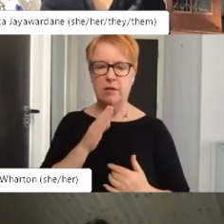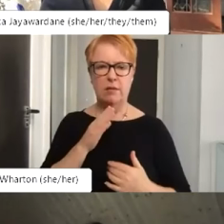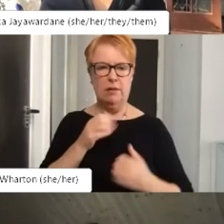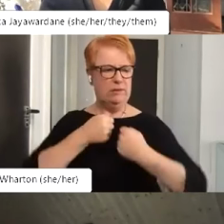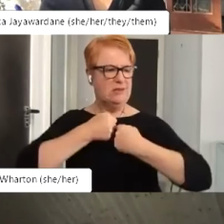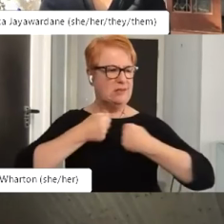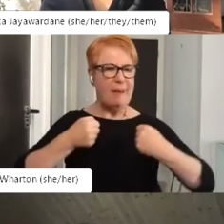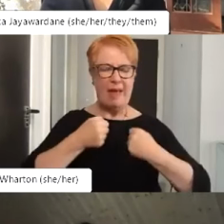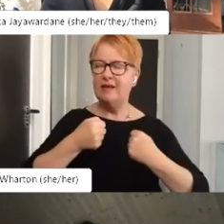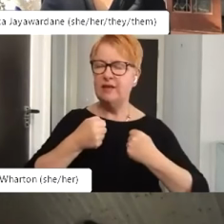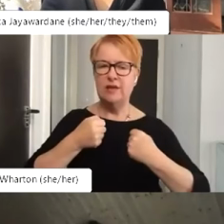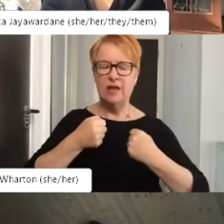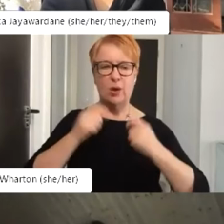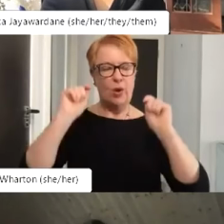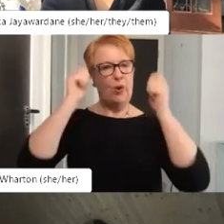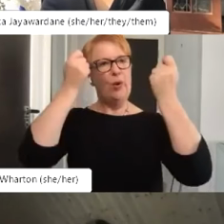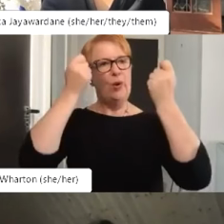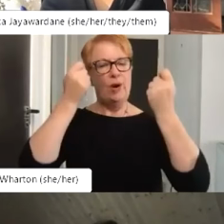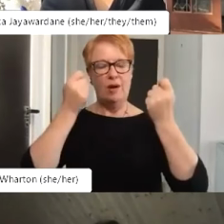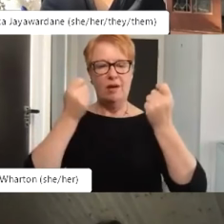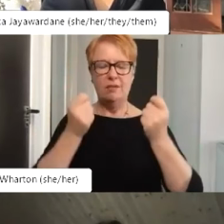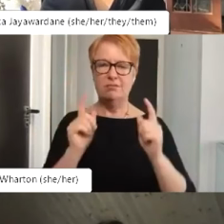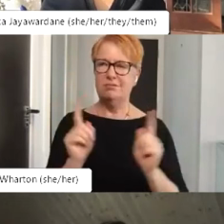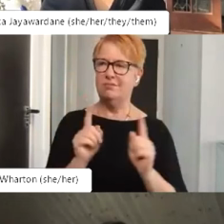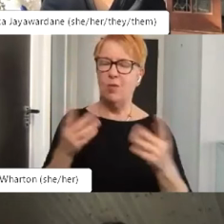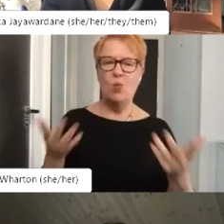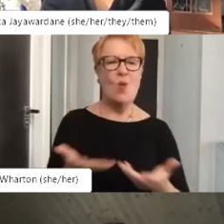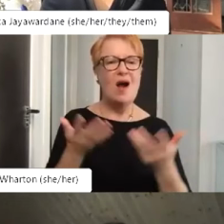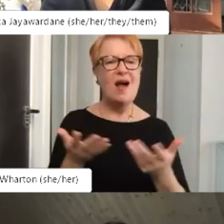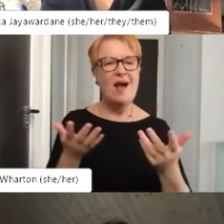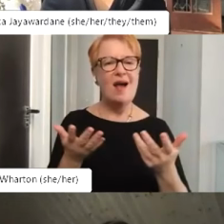not only as a consumer product - so how do we take care of that?